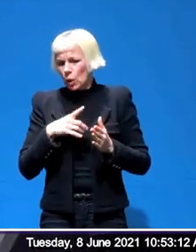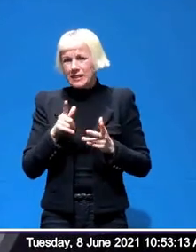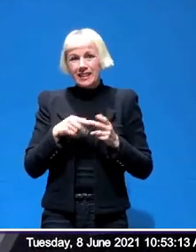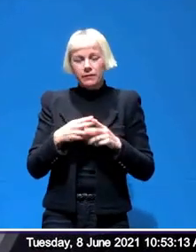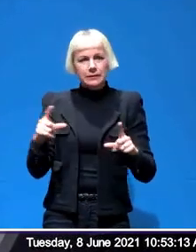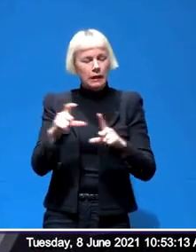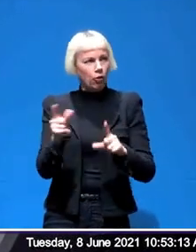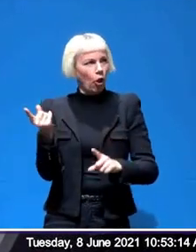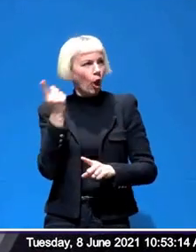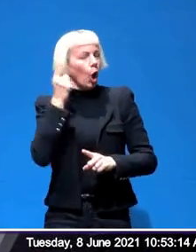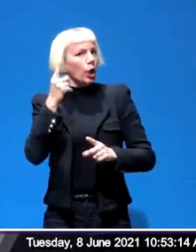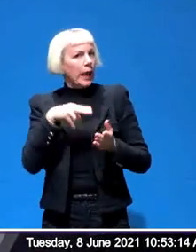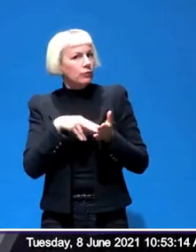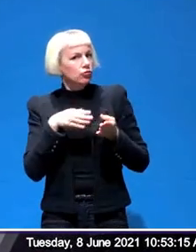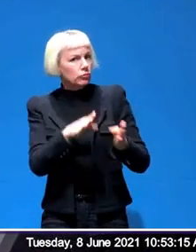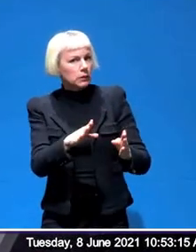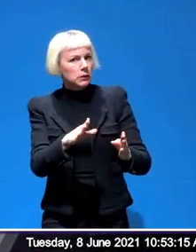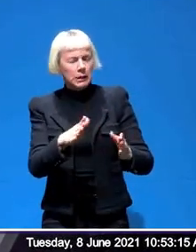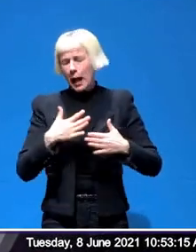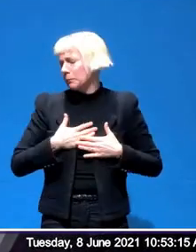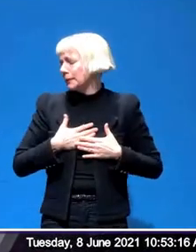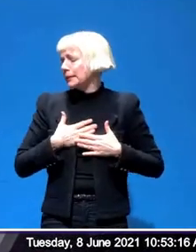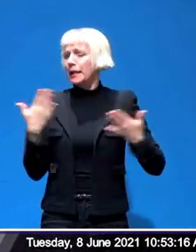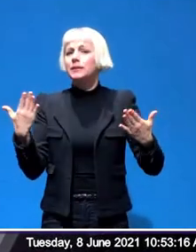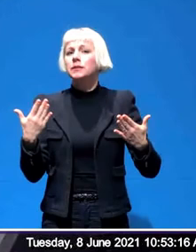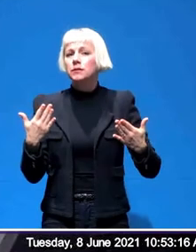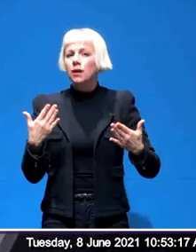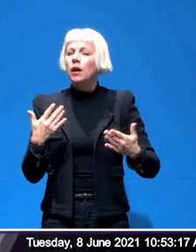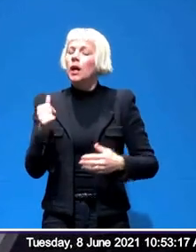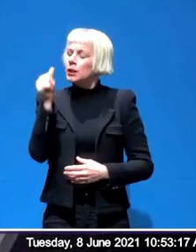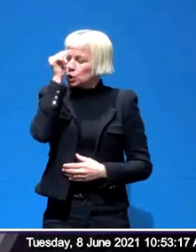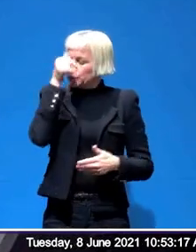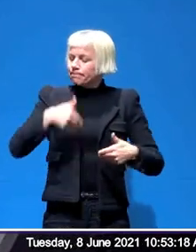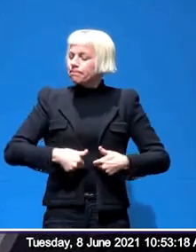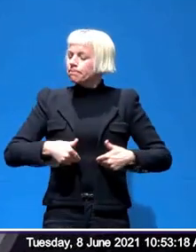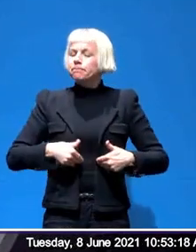I decided we needed to give him an environment where we knew he would be safe and secure in.